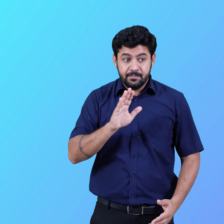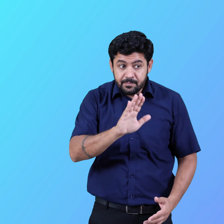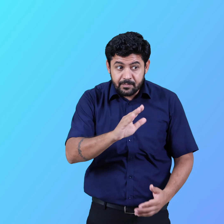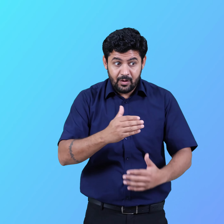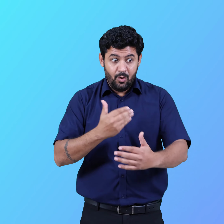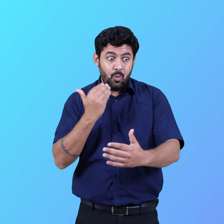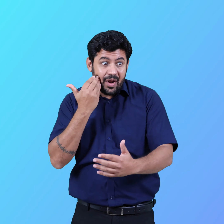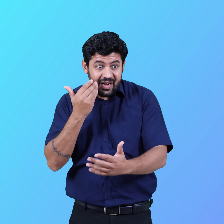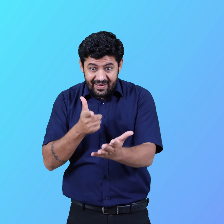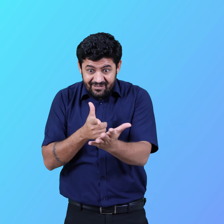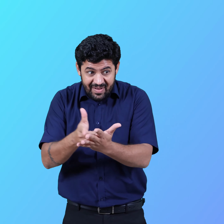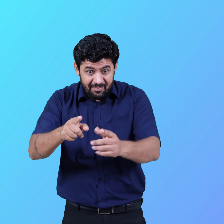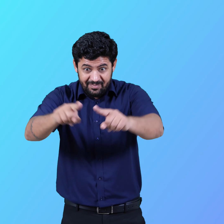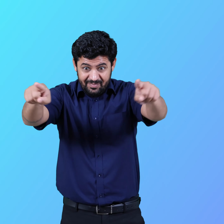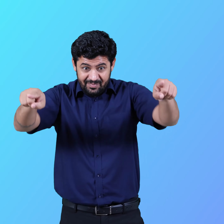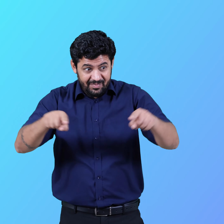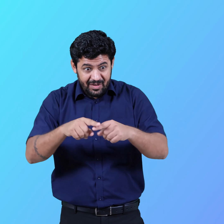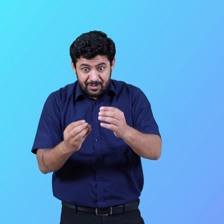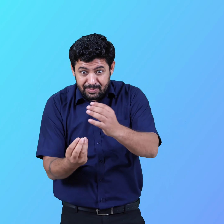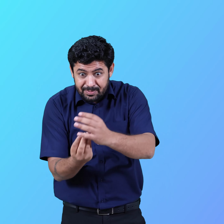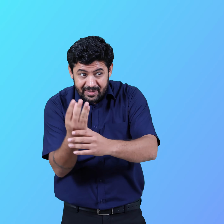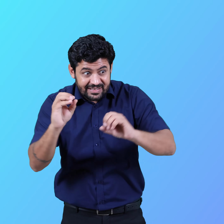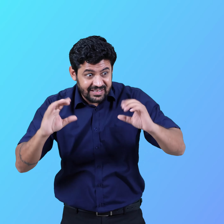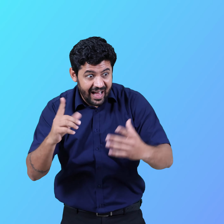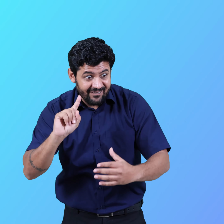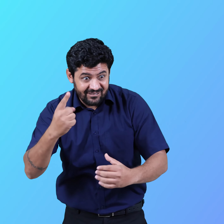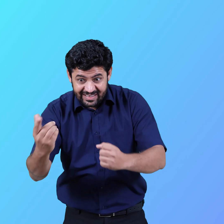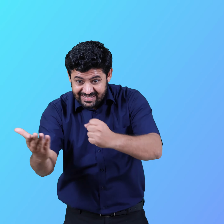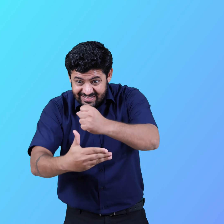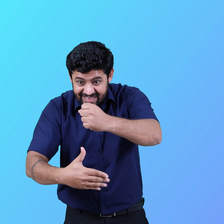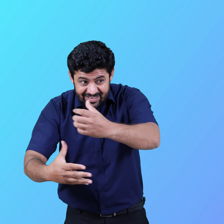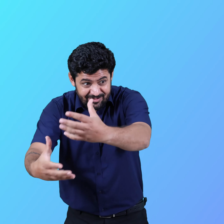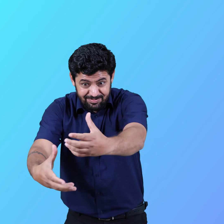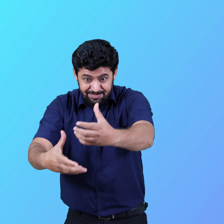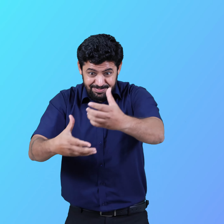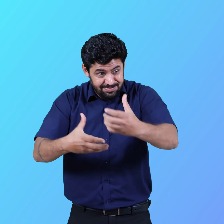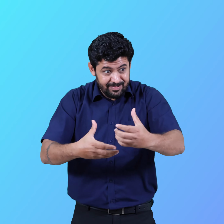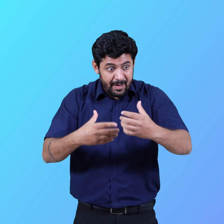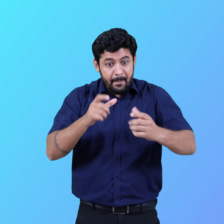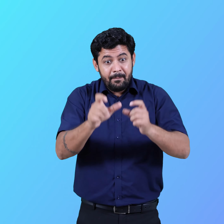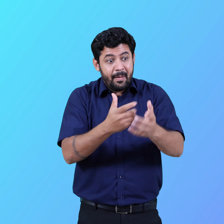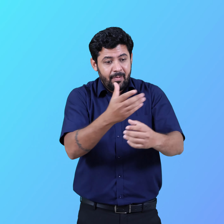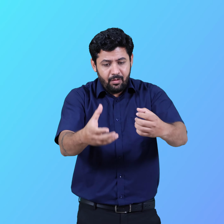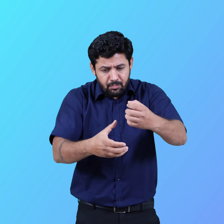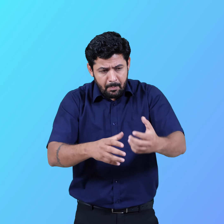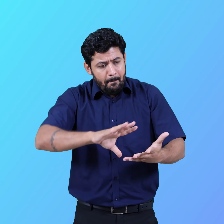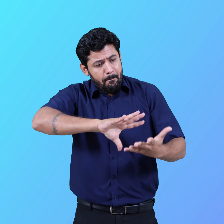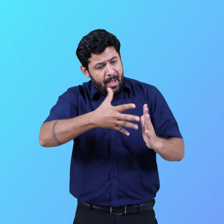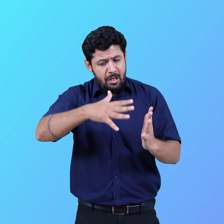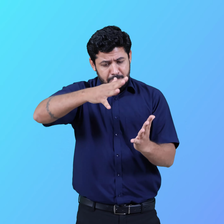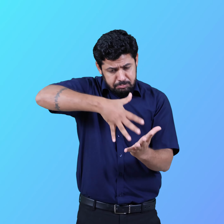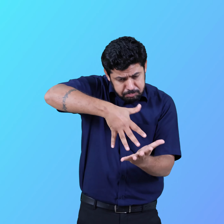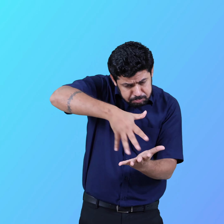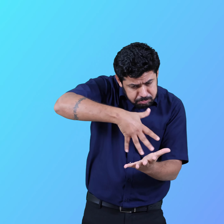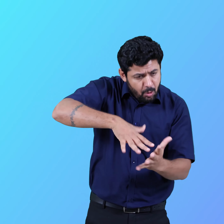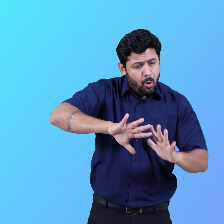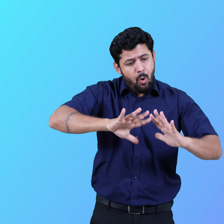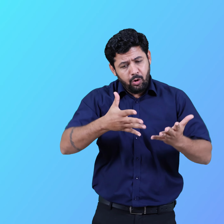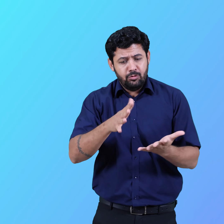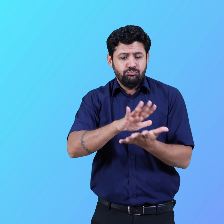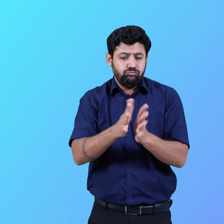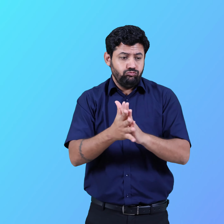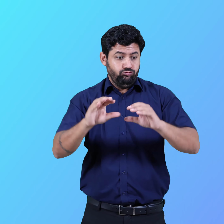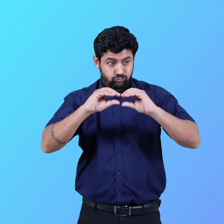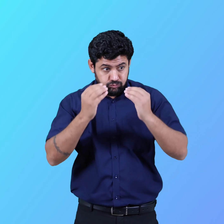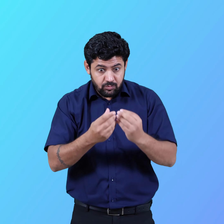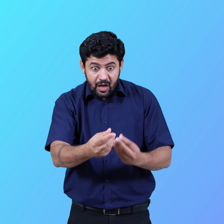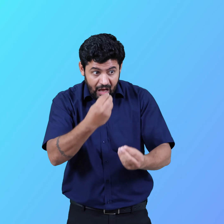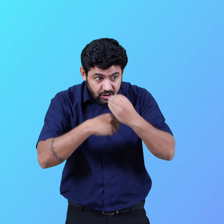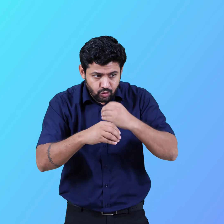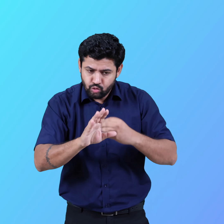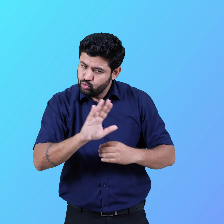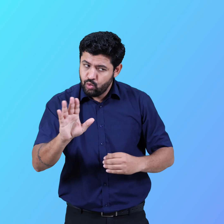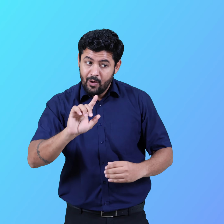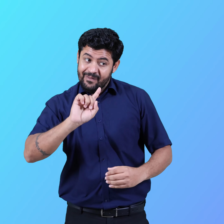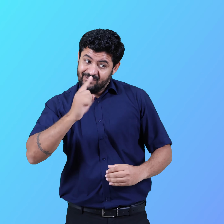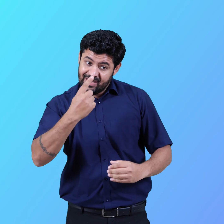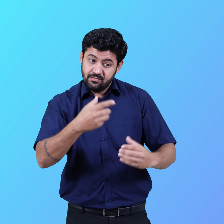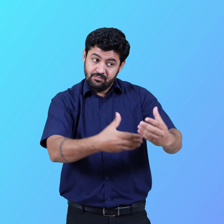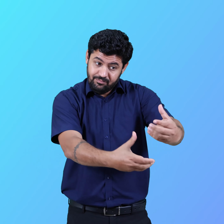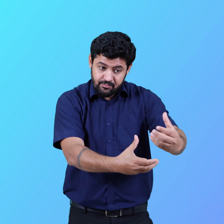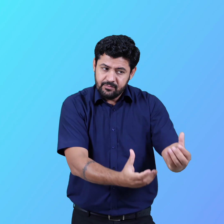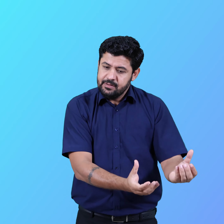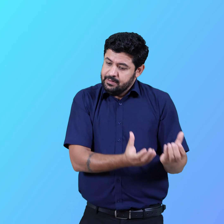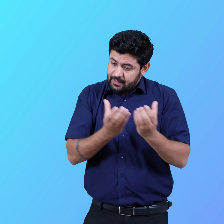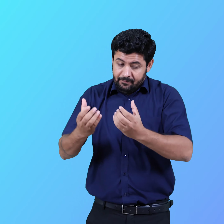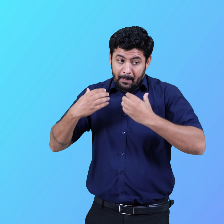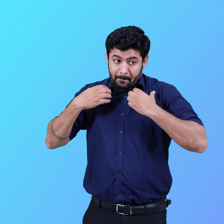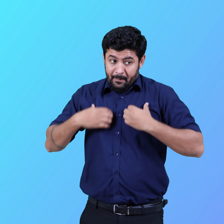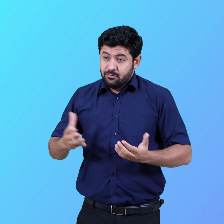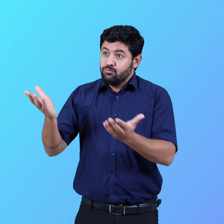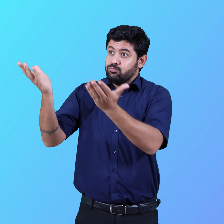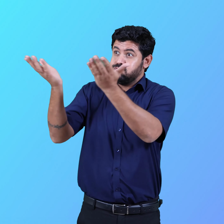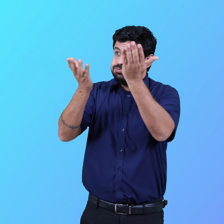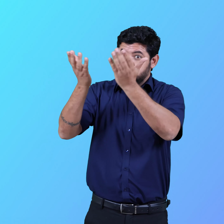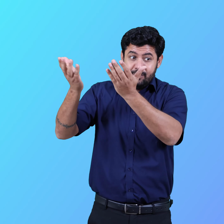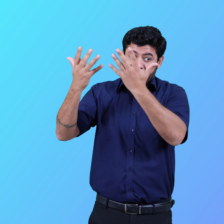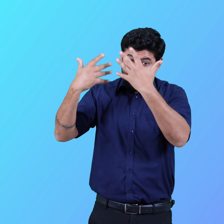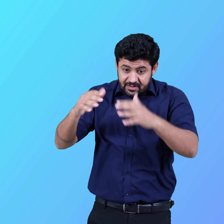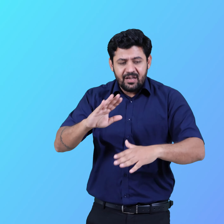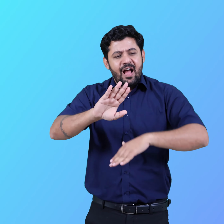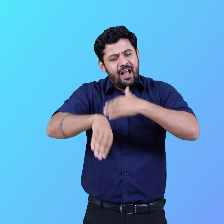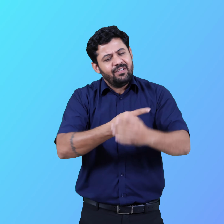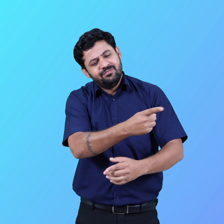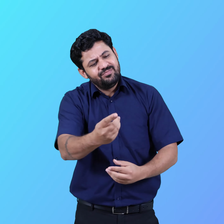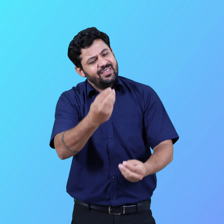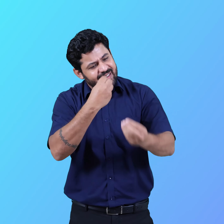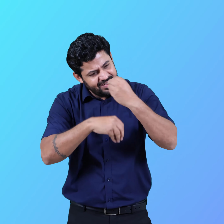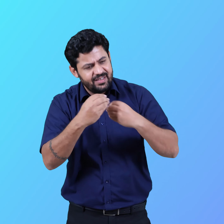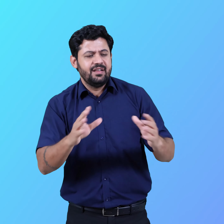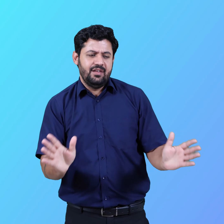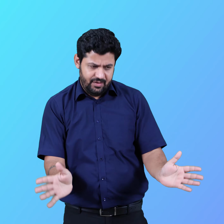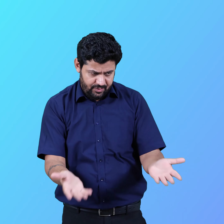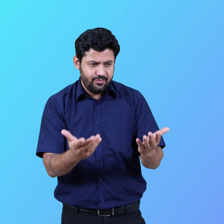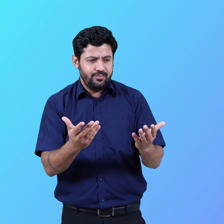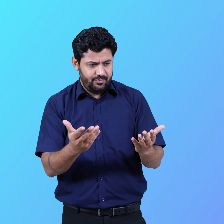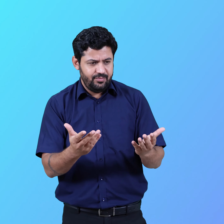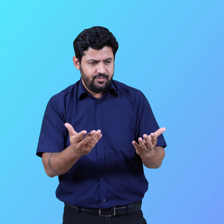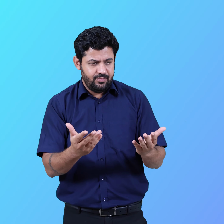You must not eat any of the new grain, roasted grain or bread made from the new grain until you bring that offering to your God.